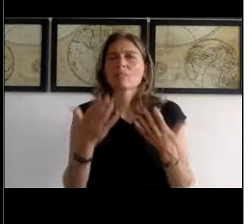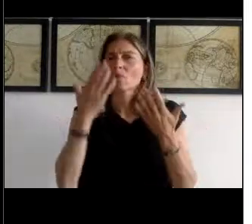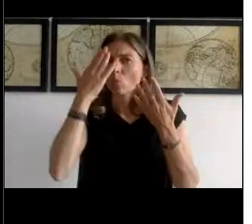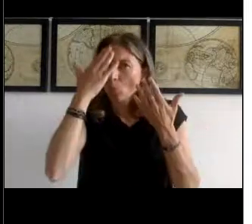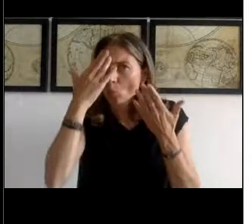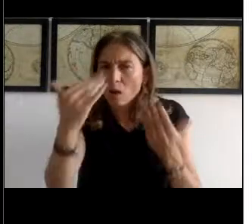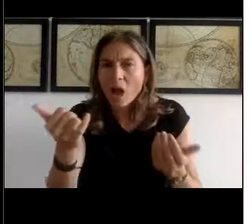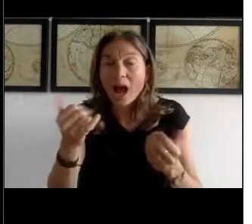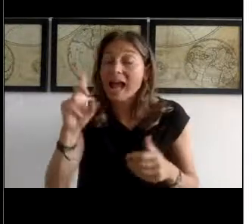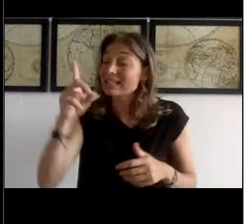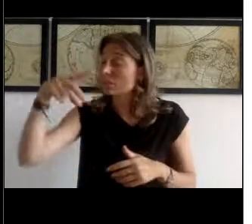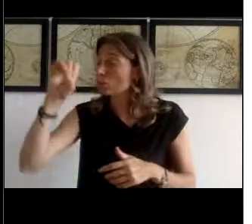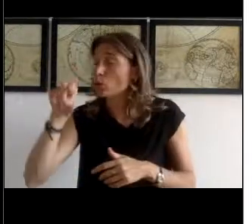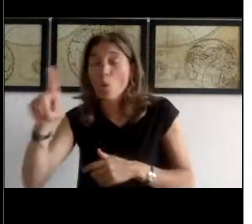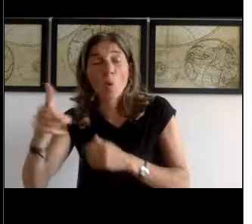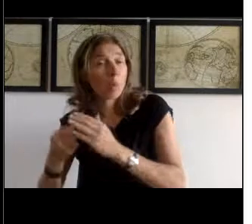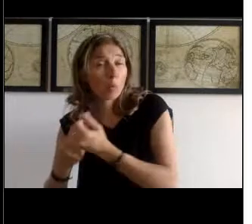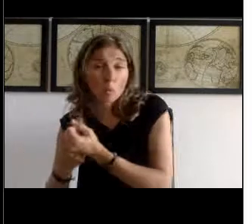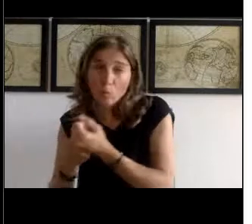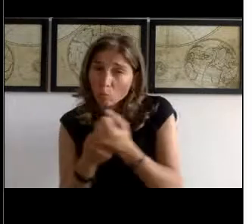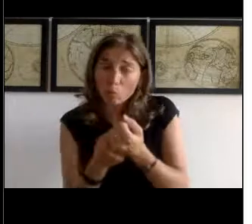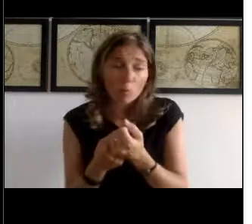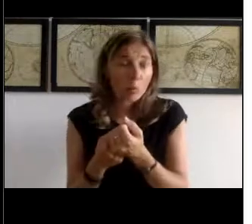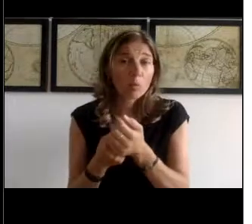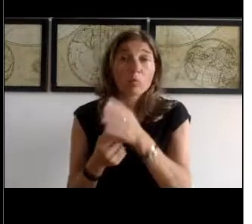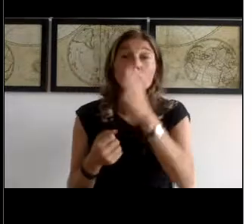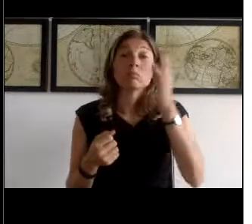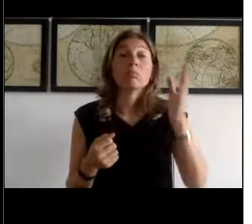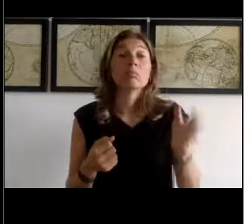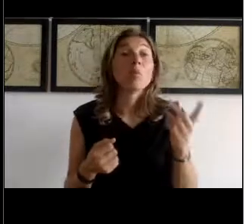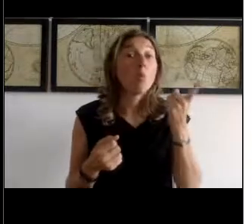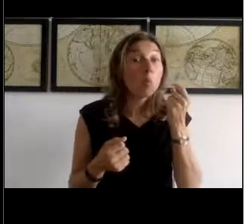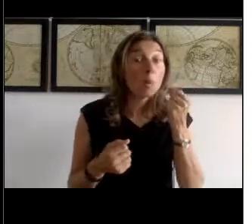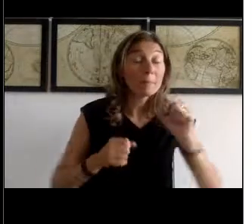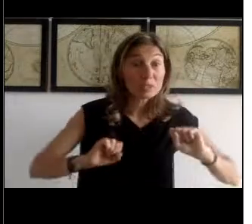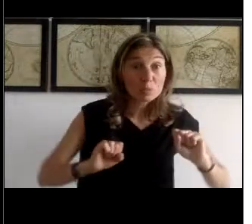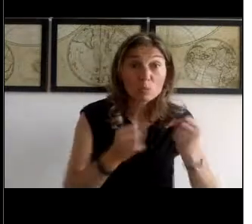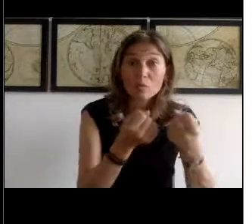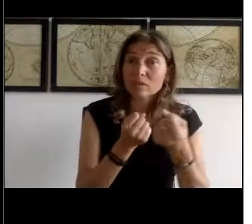if there is a good collaboration between the services offered